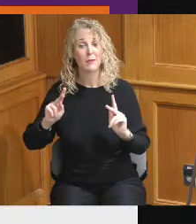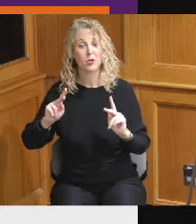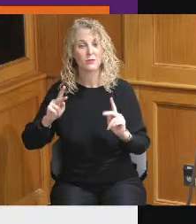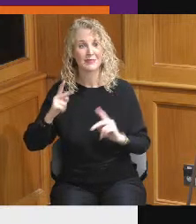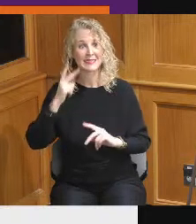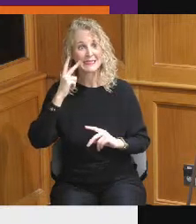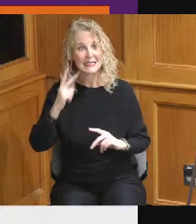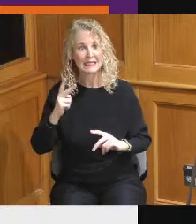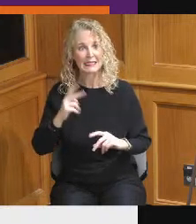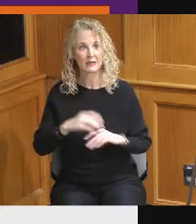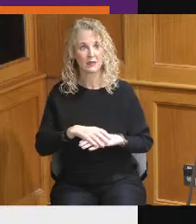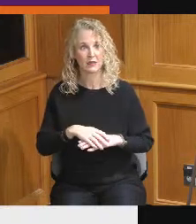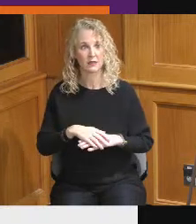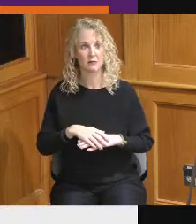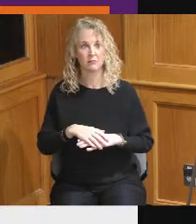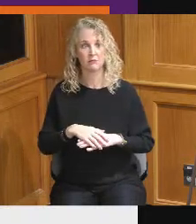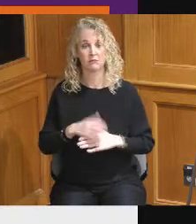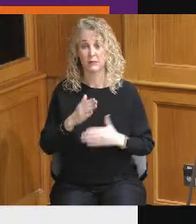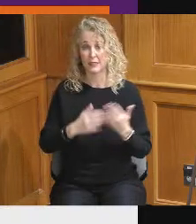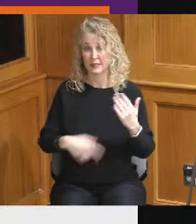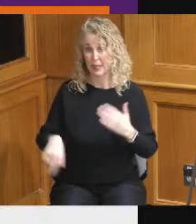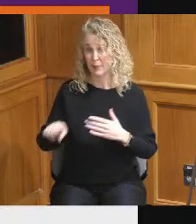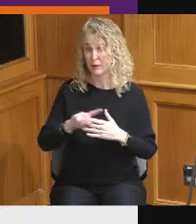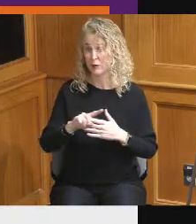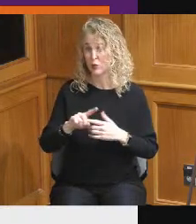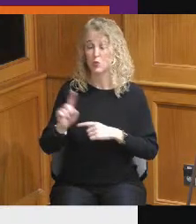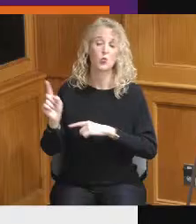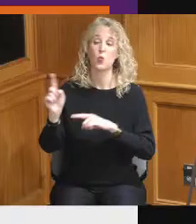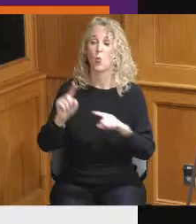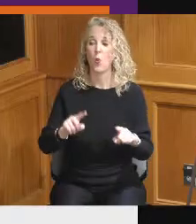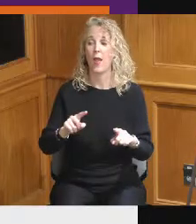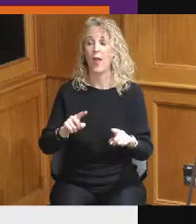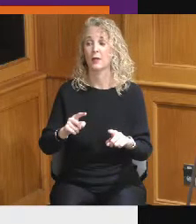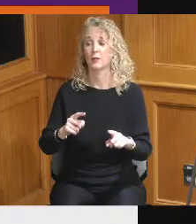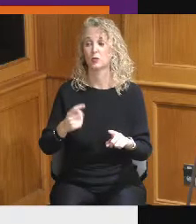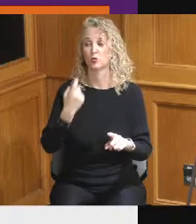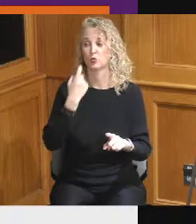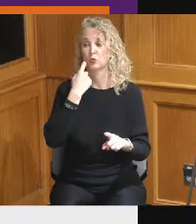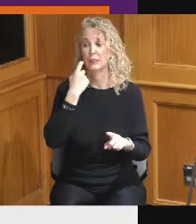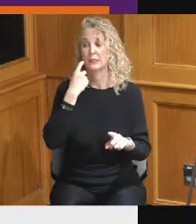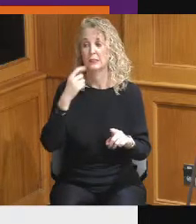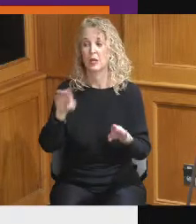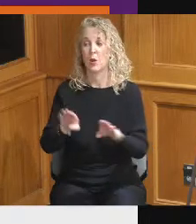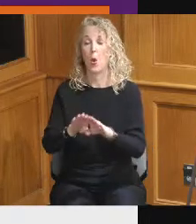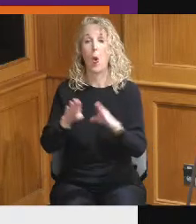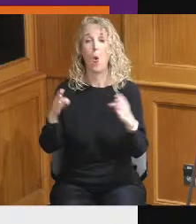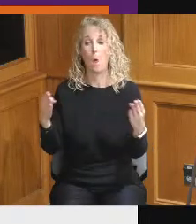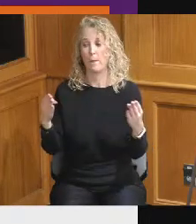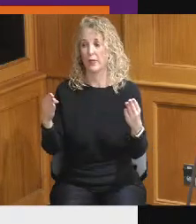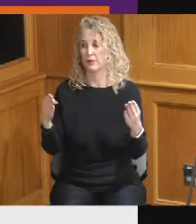work with it and some of you were at this really wonderful groundbreaking for KY R's pro project in